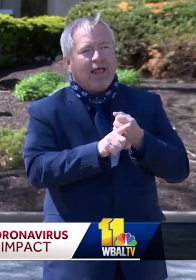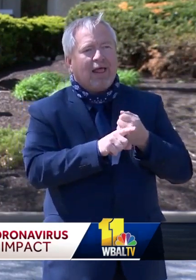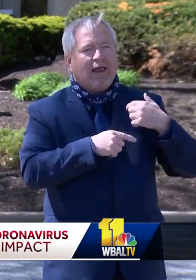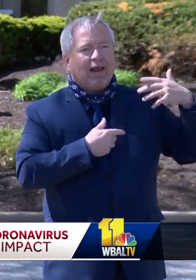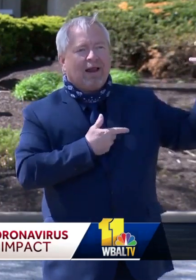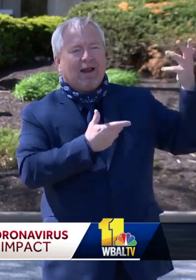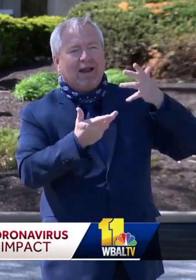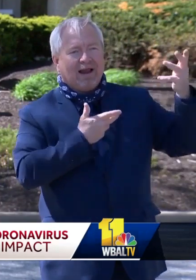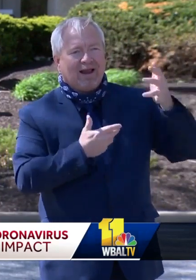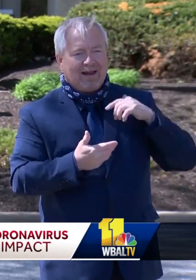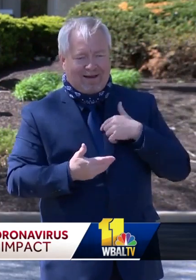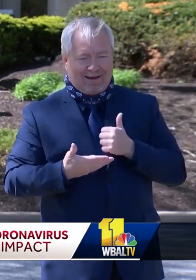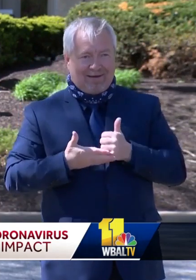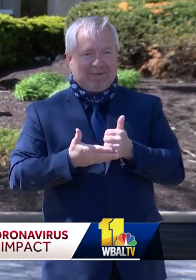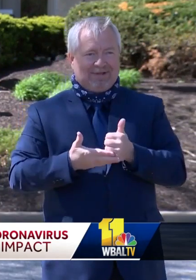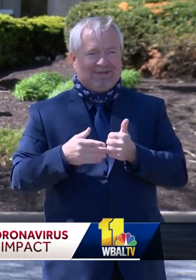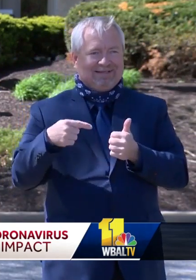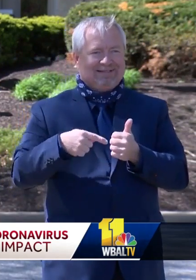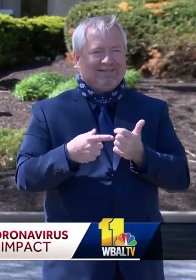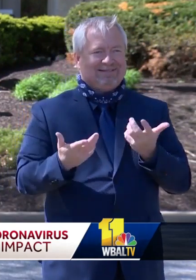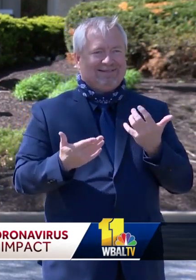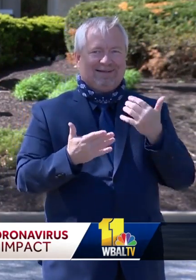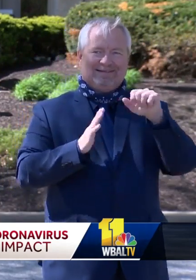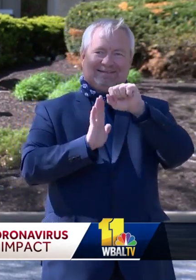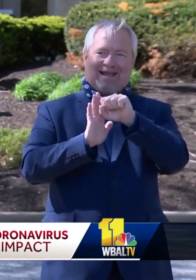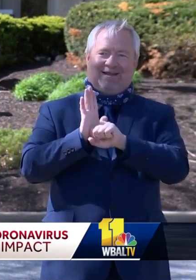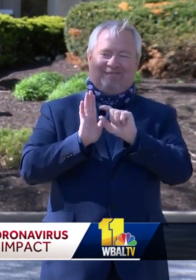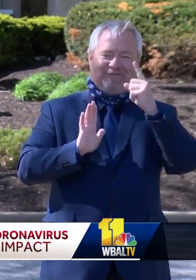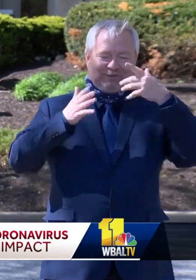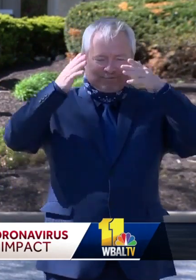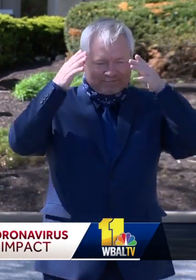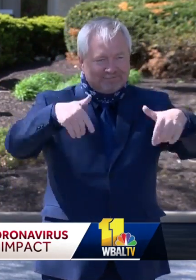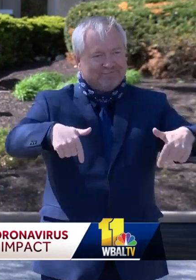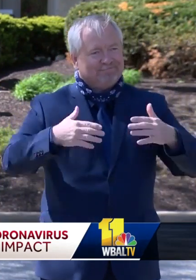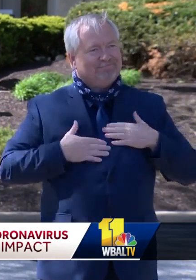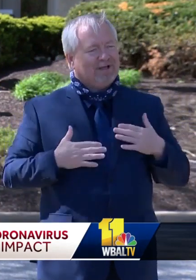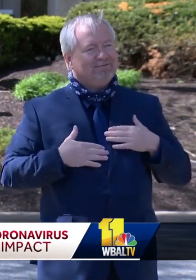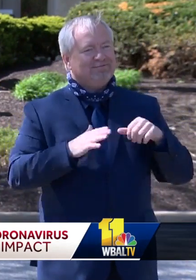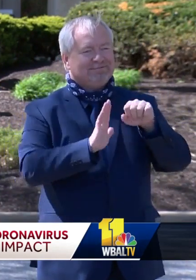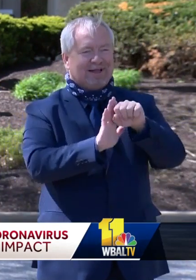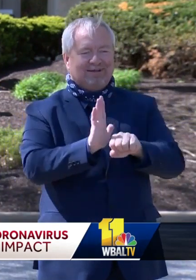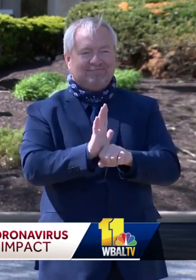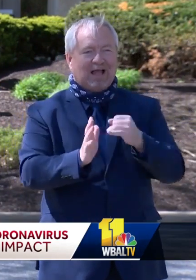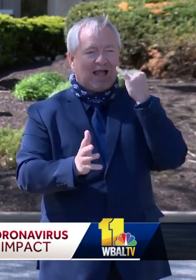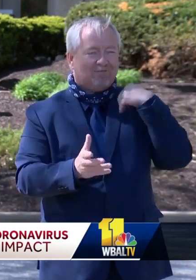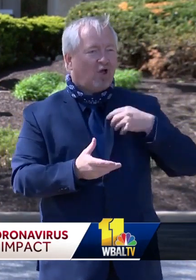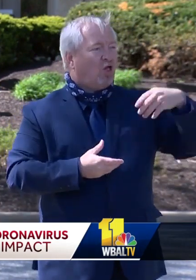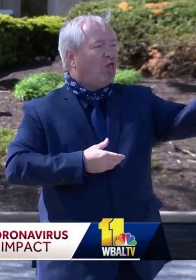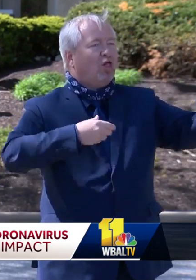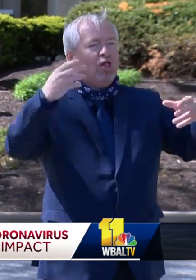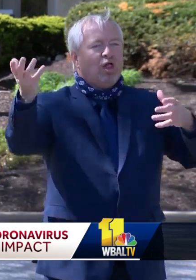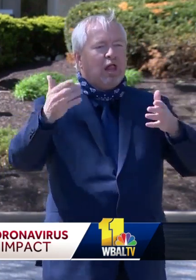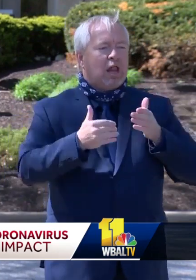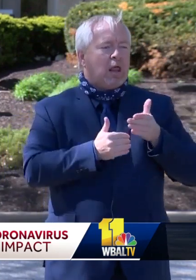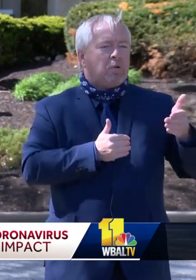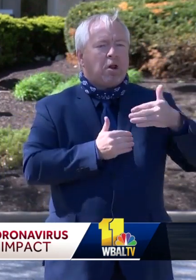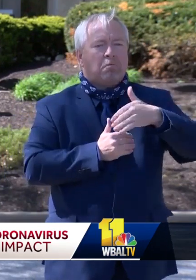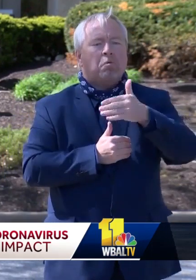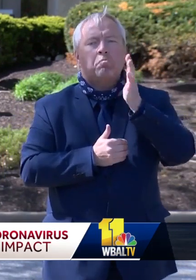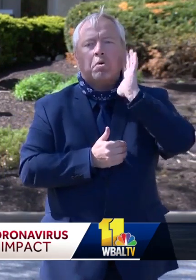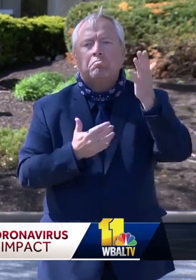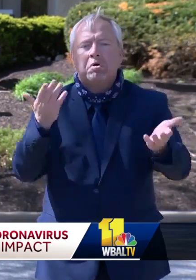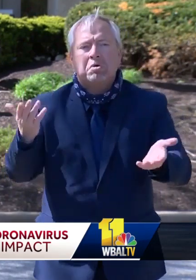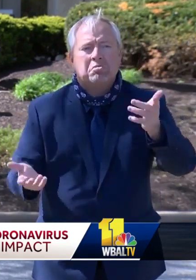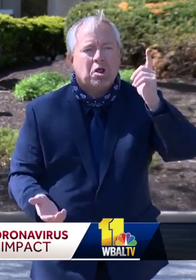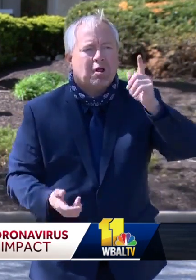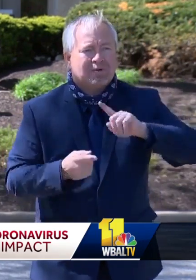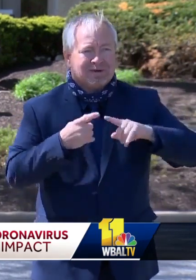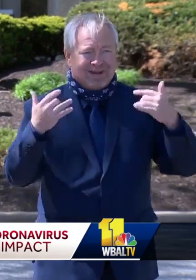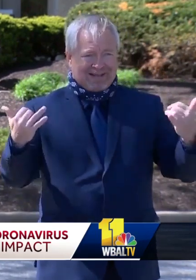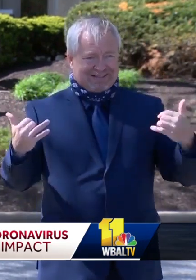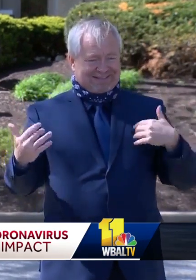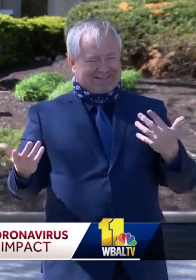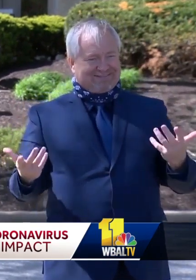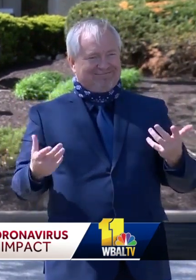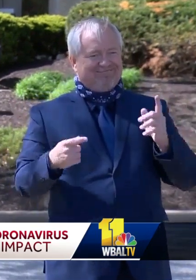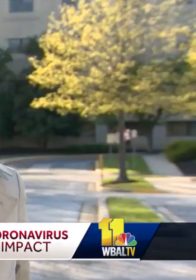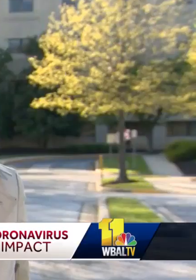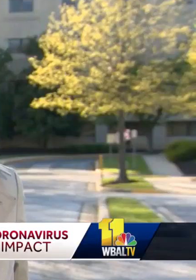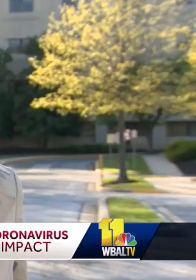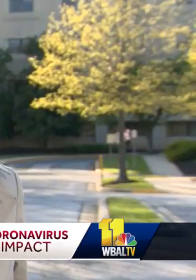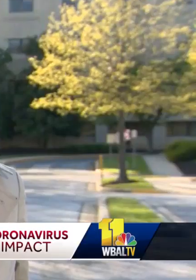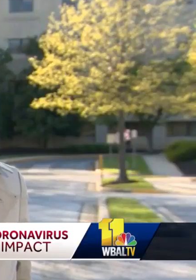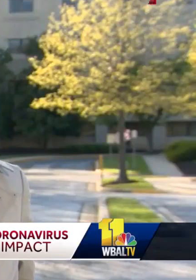I THINK WE ARE THE ONLY STATE THAT KOREA HAD AN AGREEMENT WITH, BUT WE WILL TRY TO HELP EVERYBODY HERE IN THE STATE OF MARYLAND FIRST OF ALL, BUT IF WE CAN HELP OUR NEIGHBORS AND OTHER